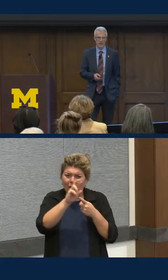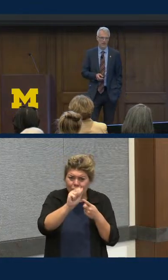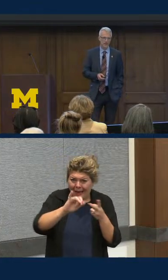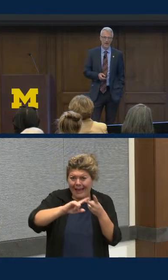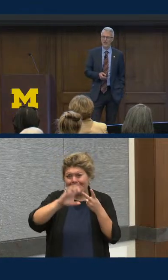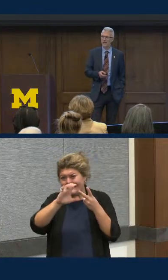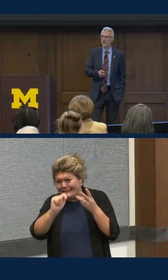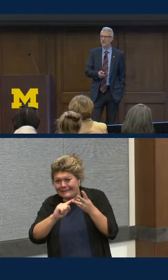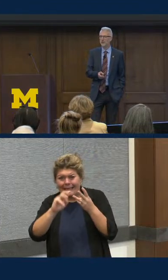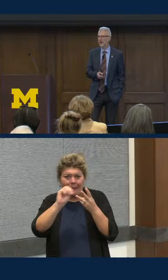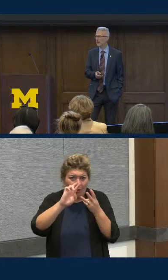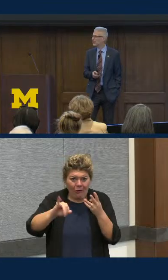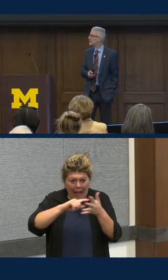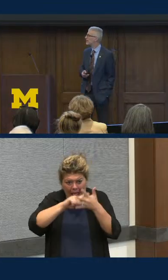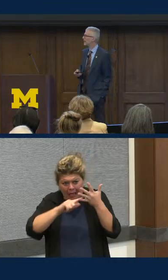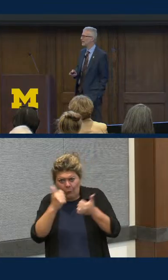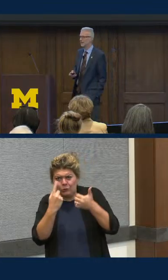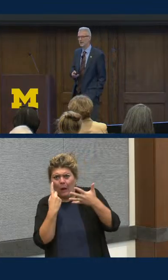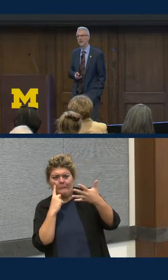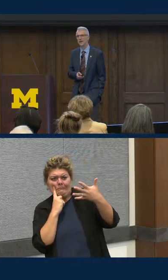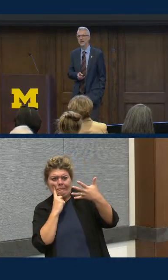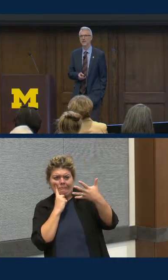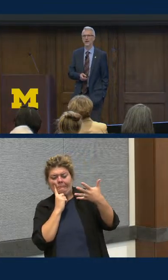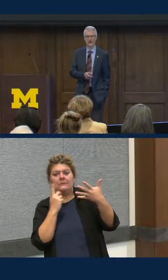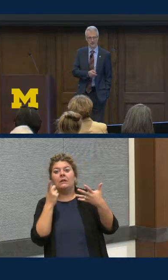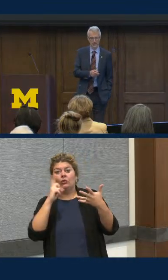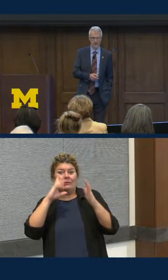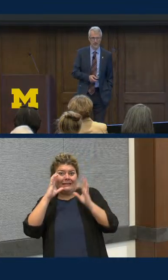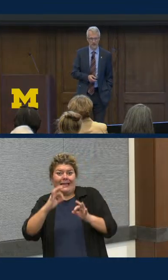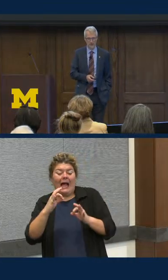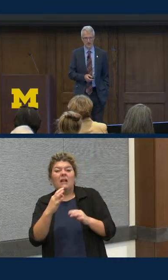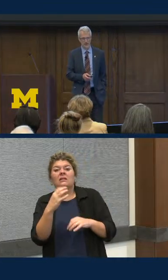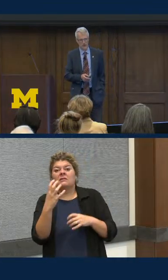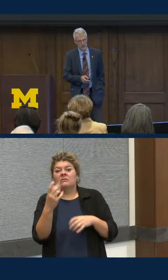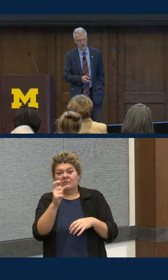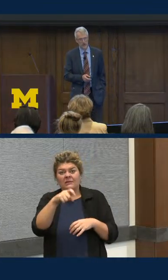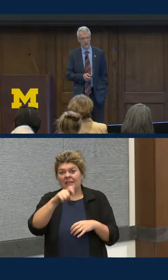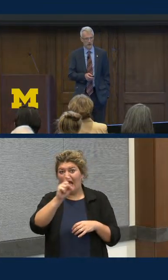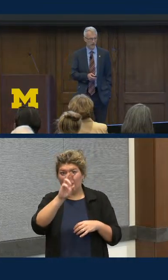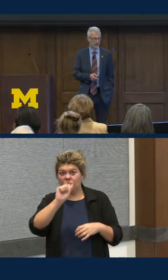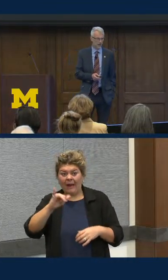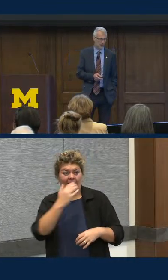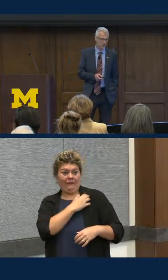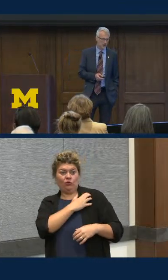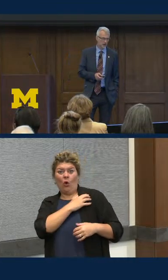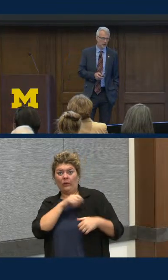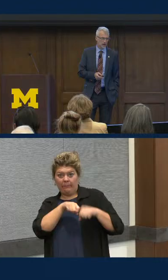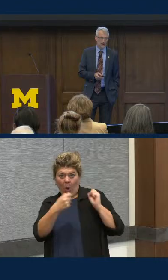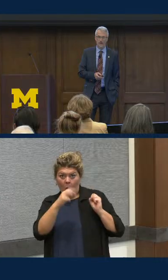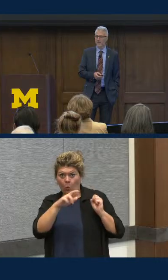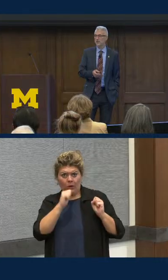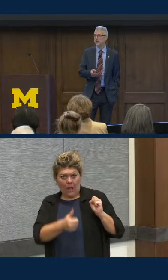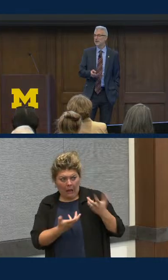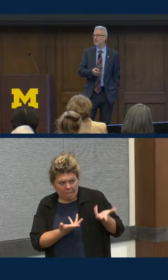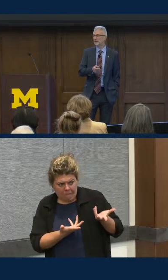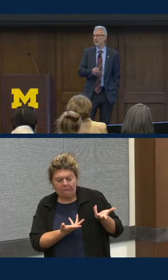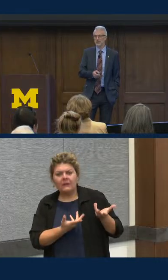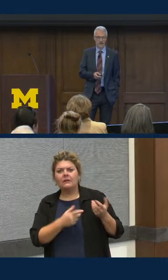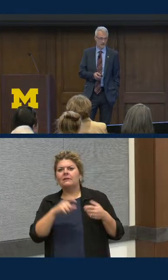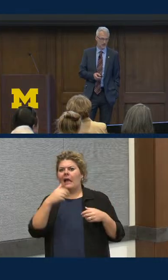x-ray. CT, MRI and an x-ray to